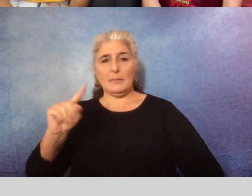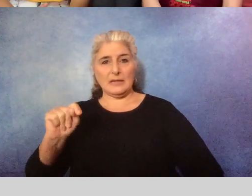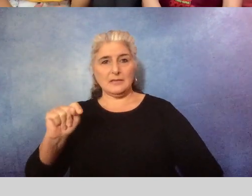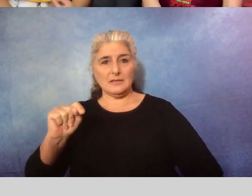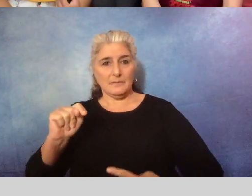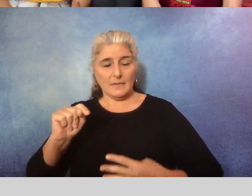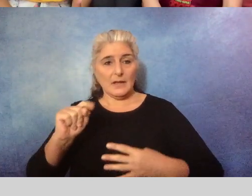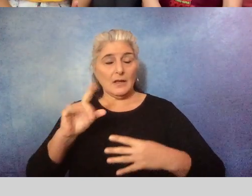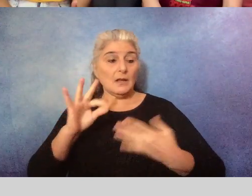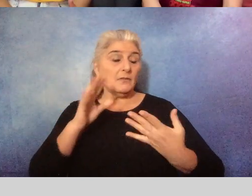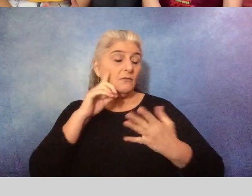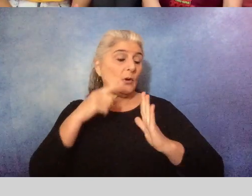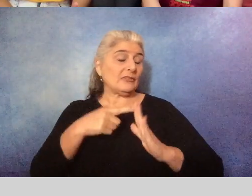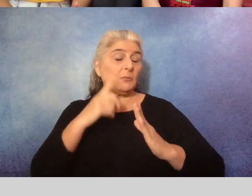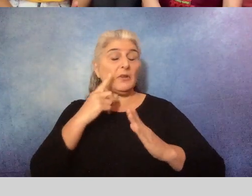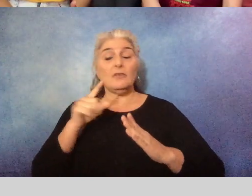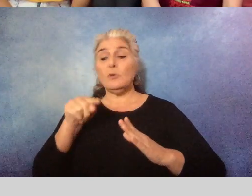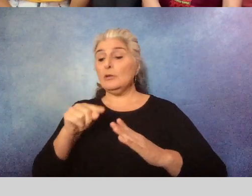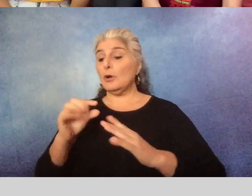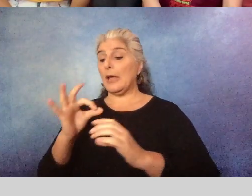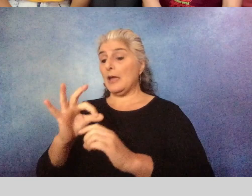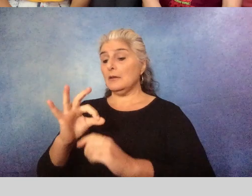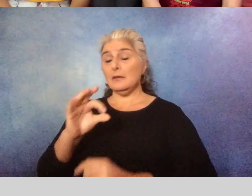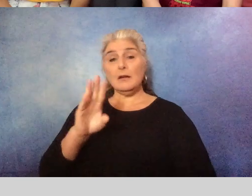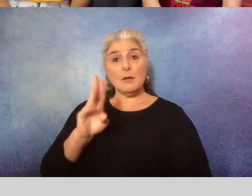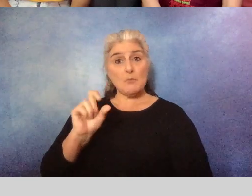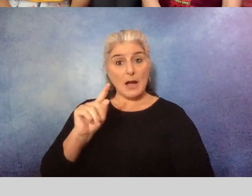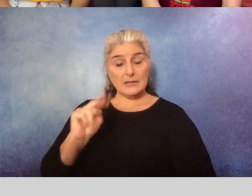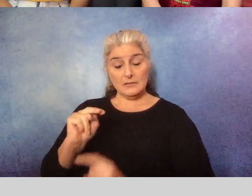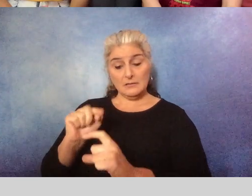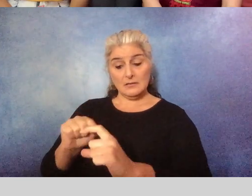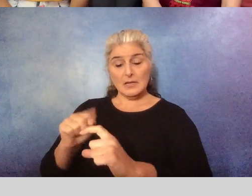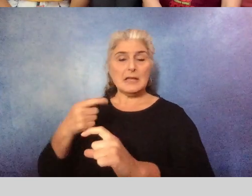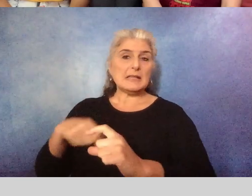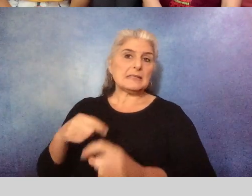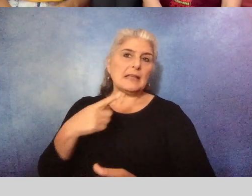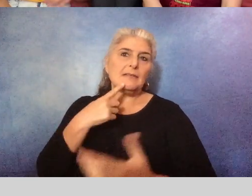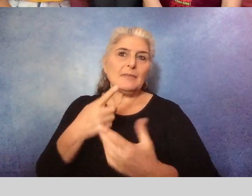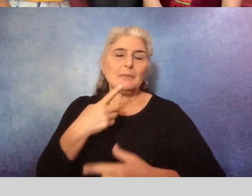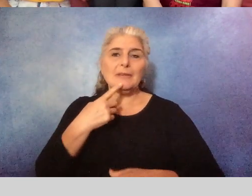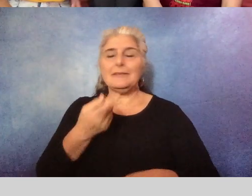So when, when we look at a button, instead of seeing, for example,